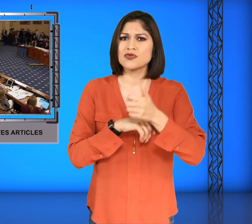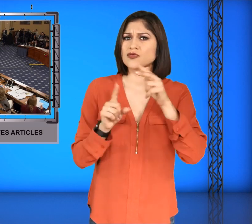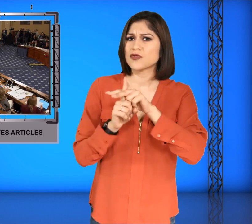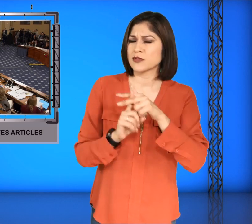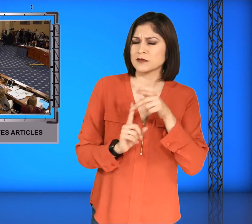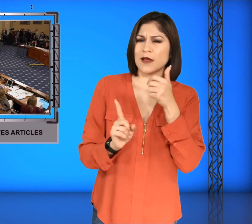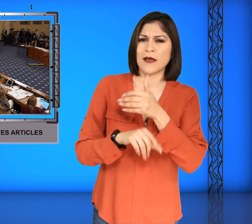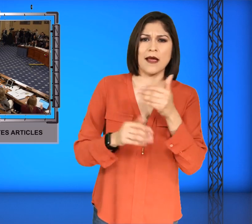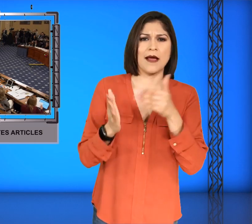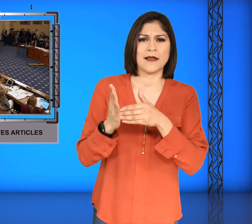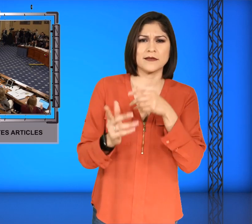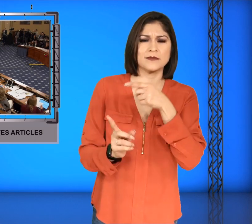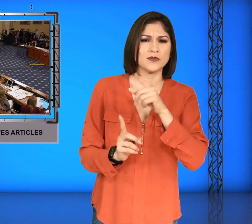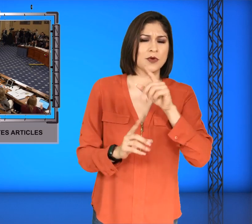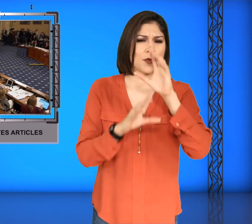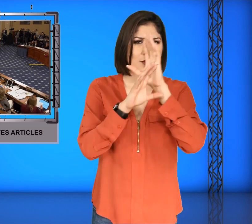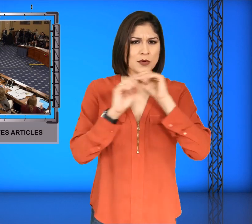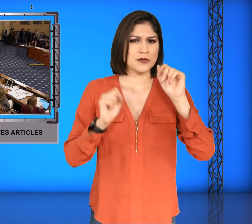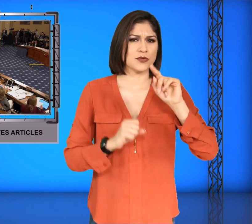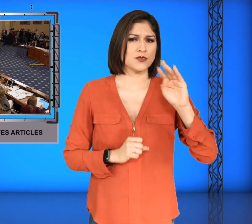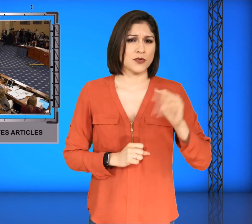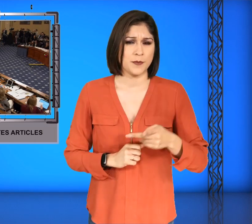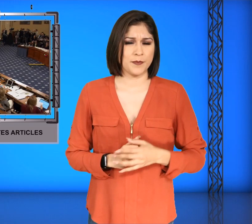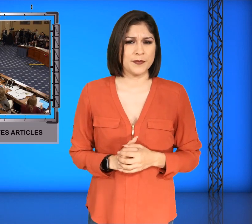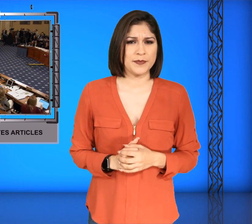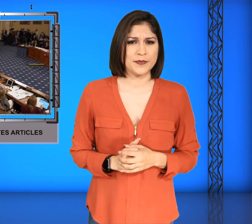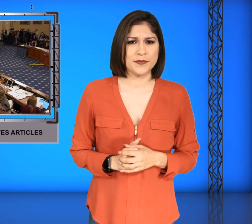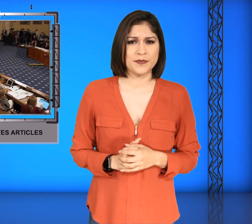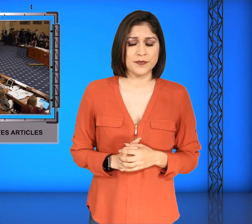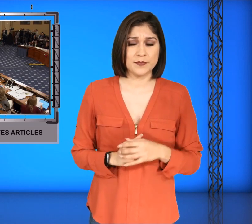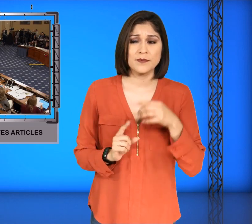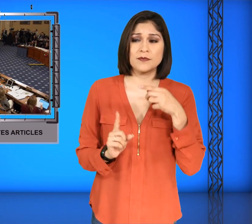against President Trump.